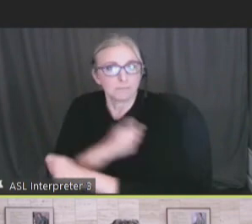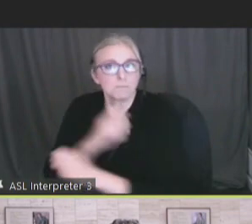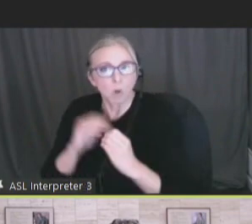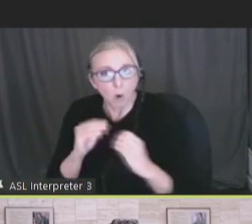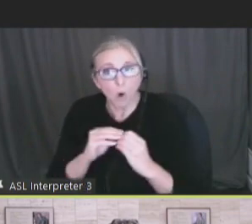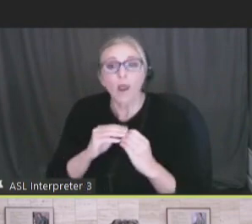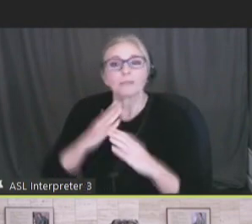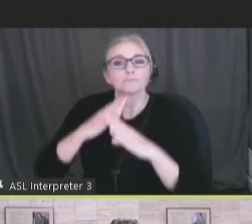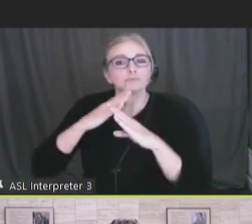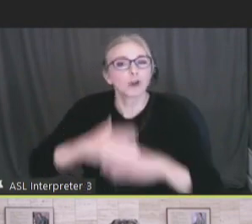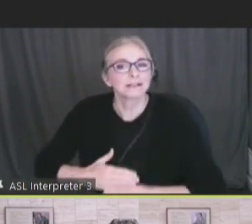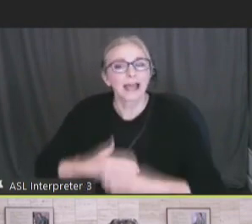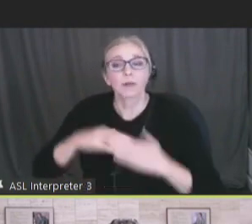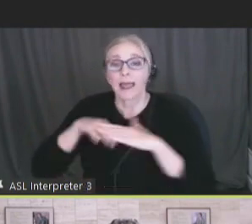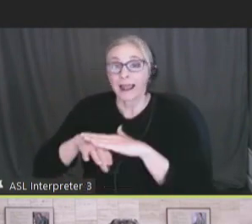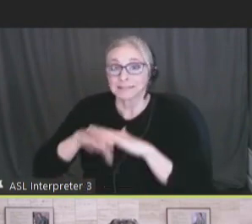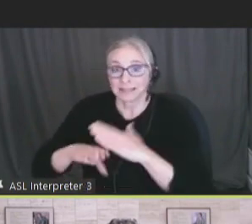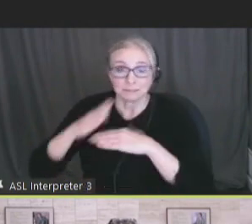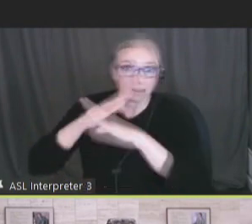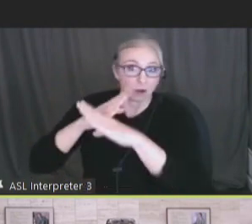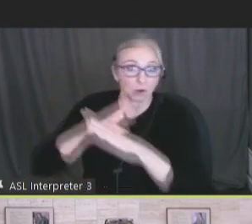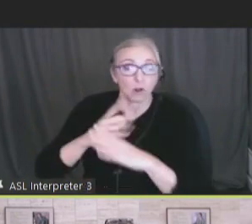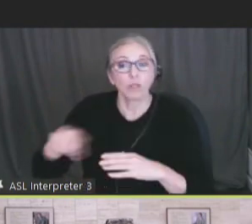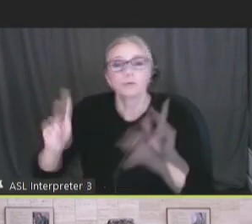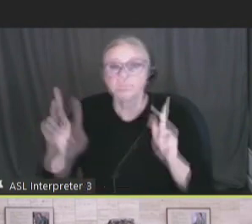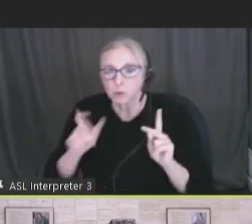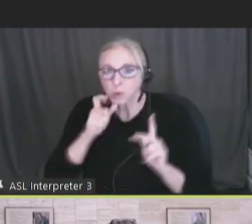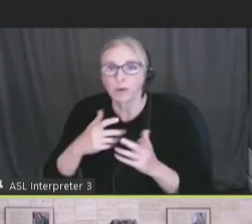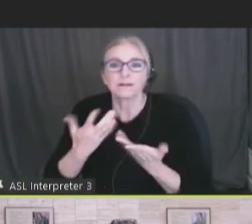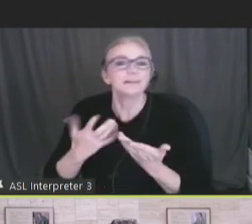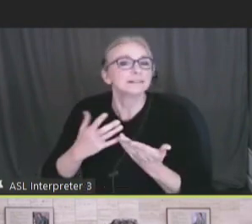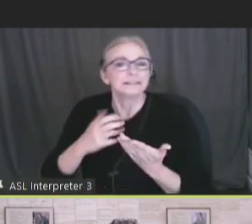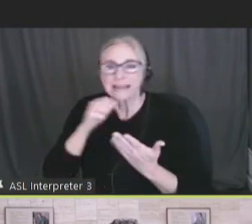particularly among vulnerable and marginalized populations in Canada.